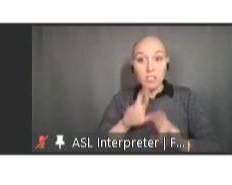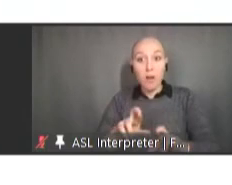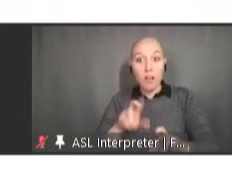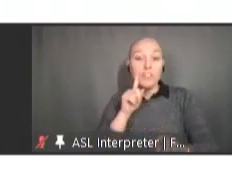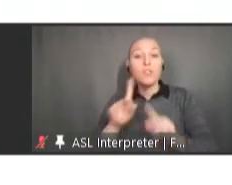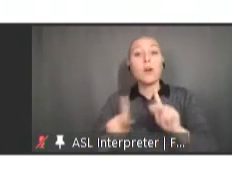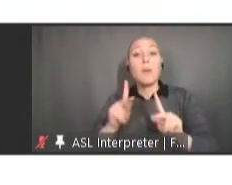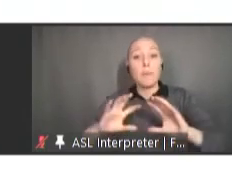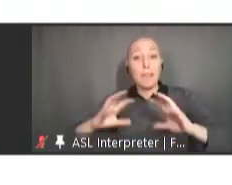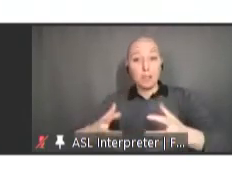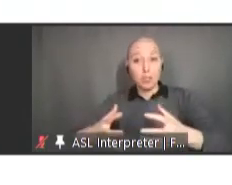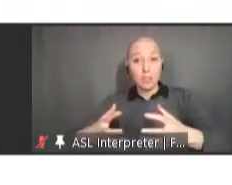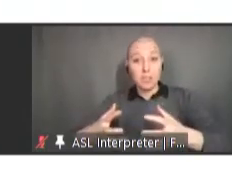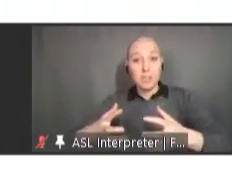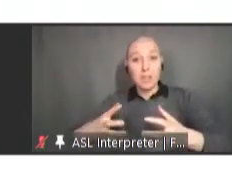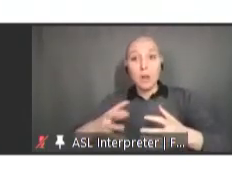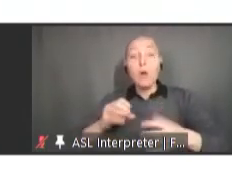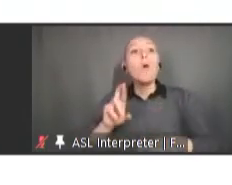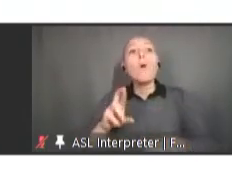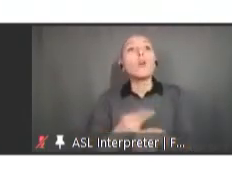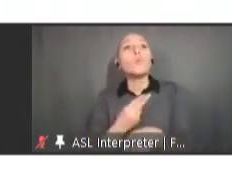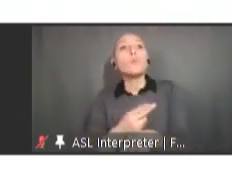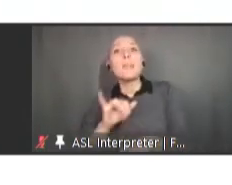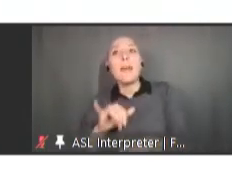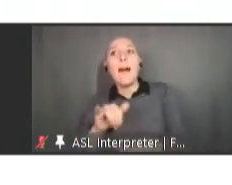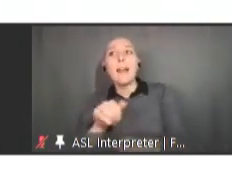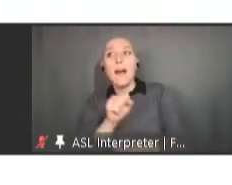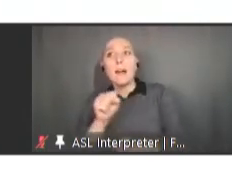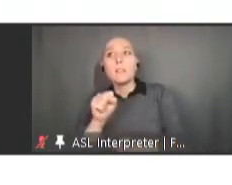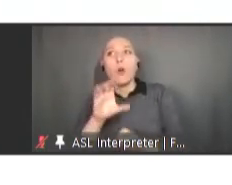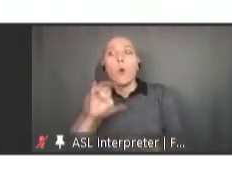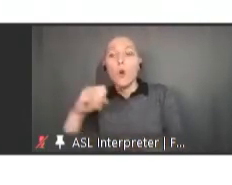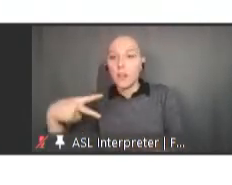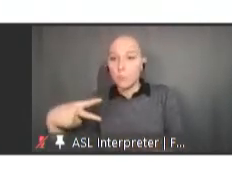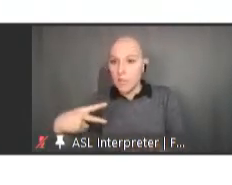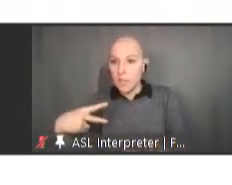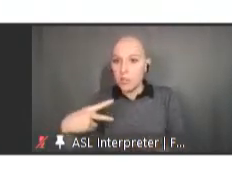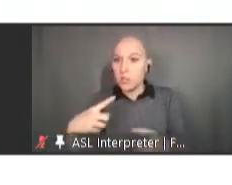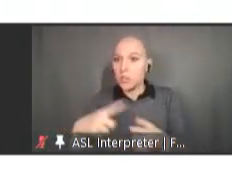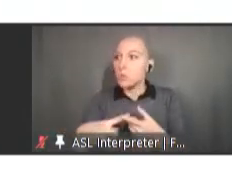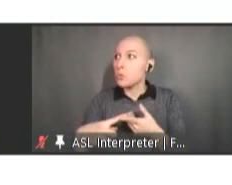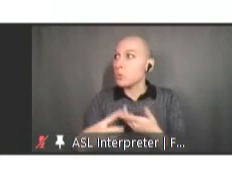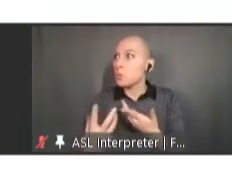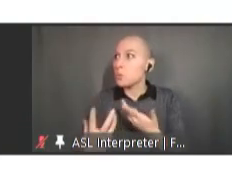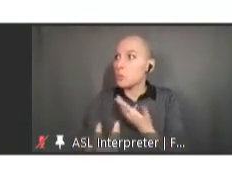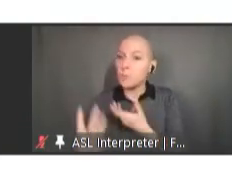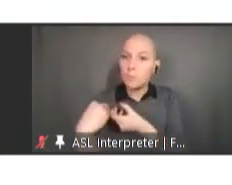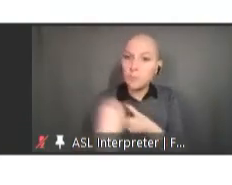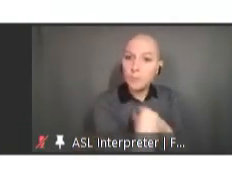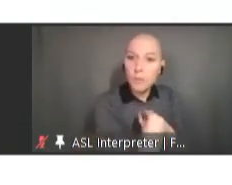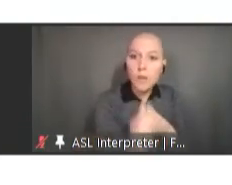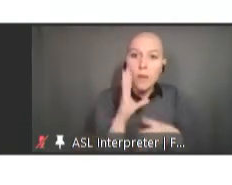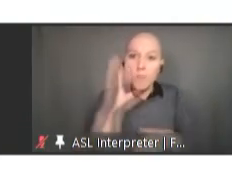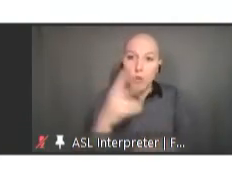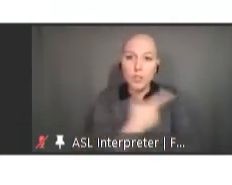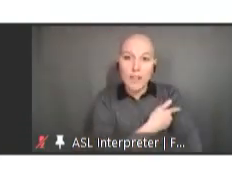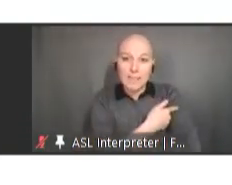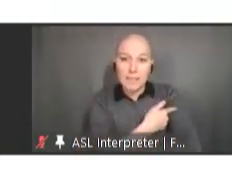use it as a correlate to bring in future vaccine candidates is still really up for debate, because